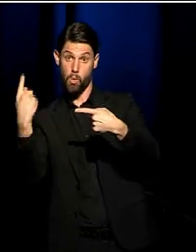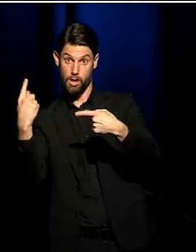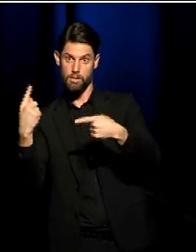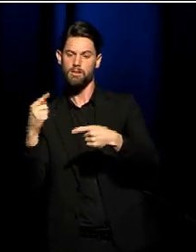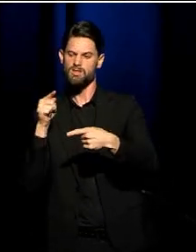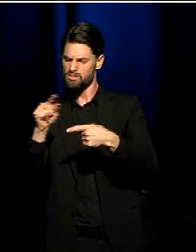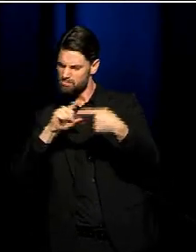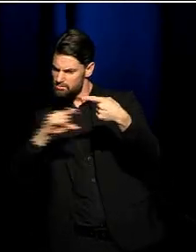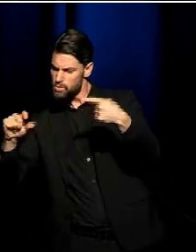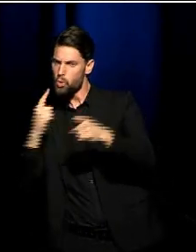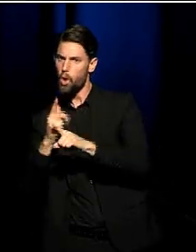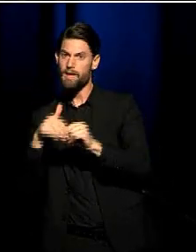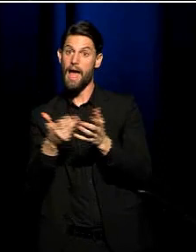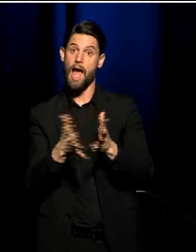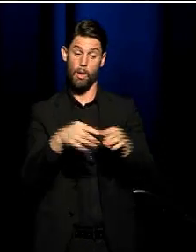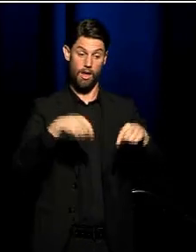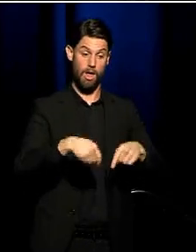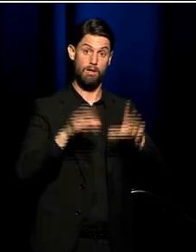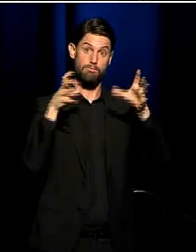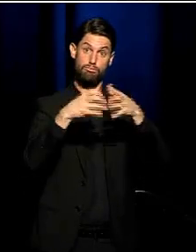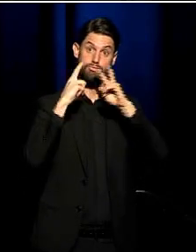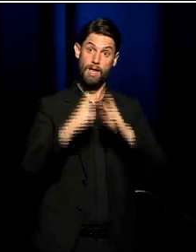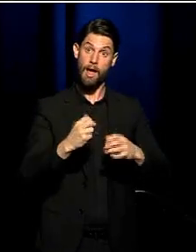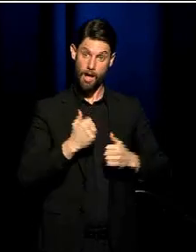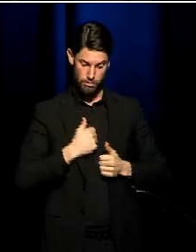general guidance about the Commission's procedures including how to communicate